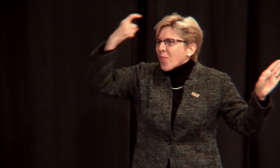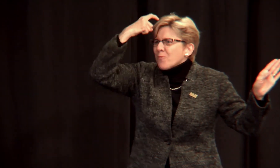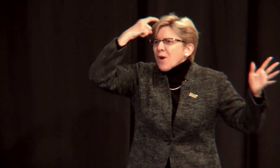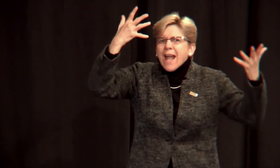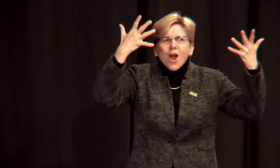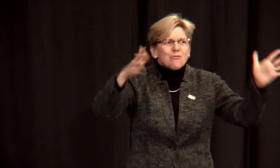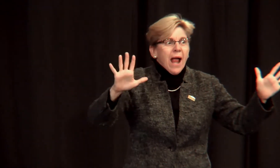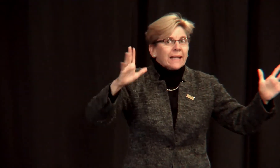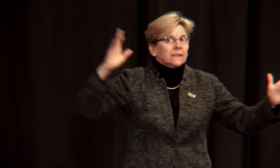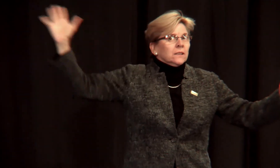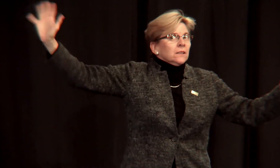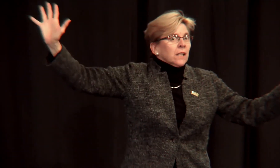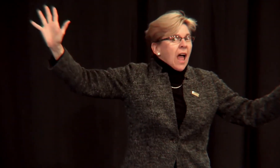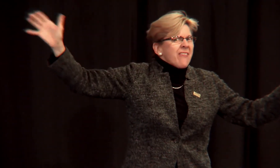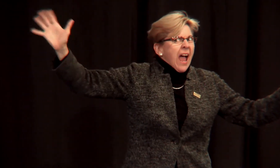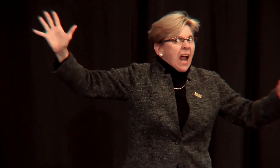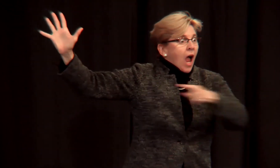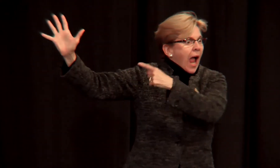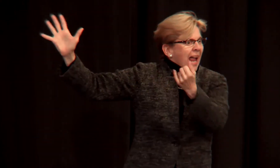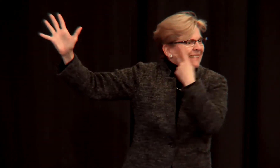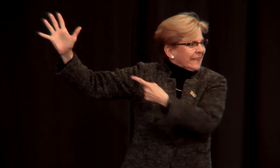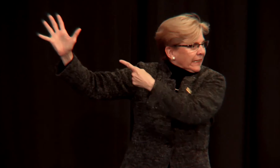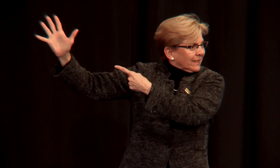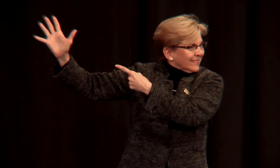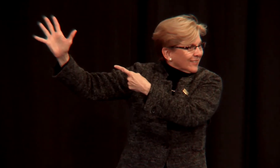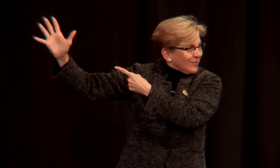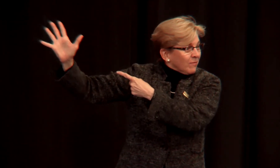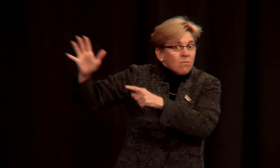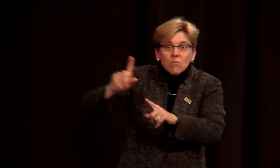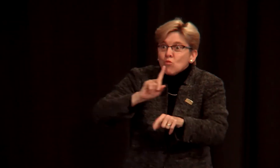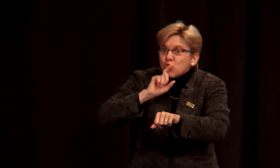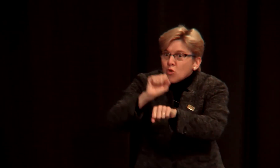Our visual orientation is so much wider. Our brains are primed to